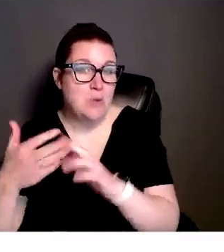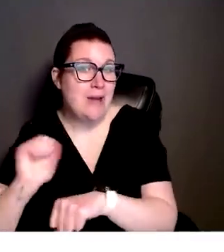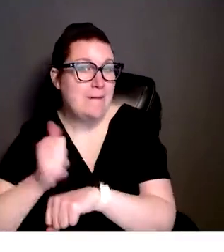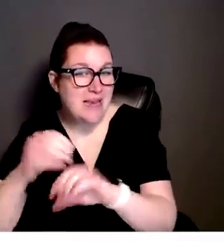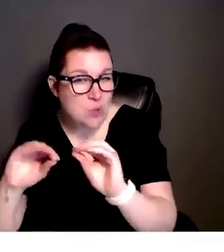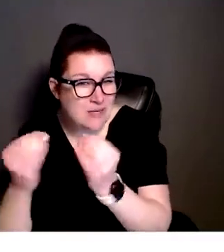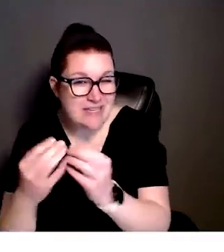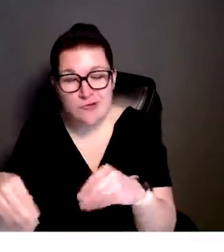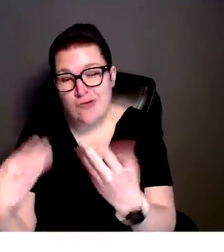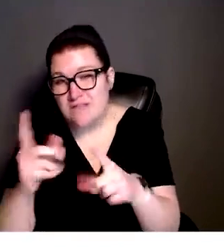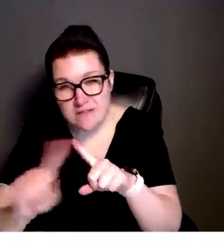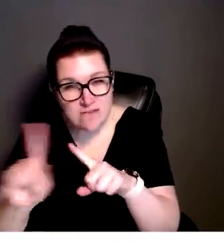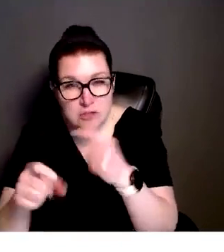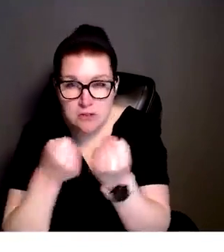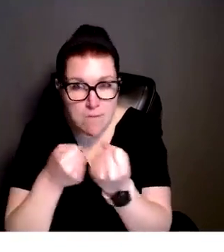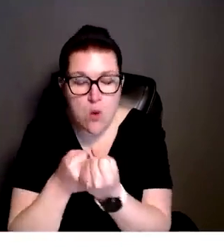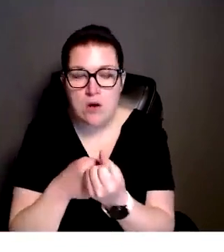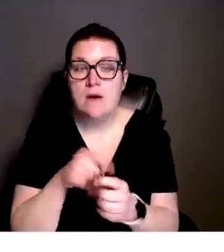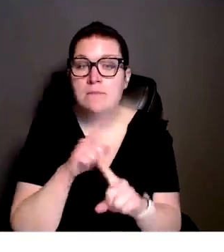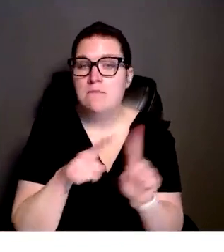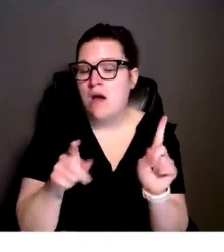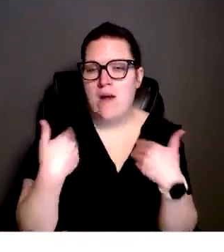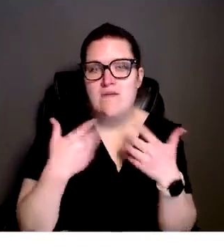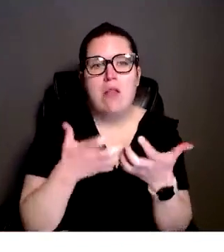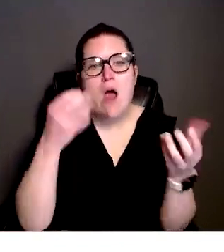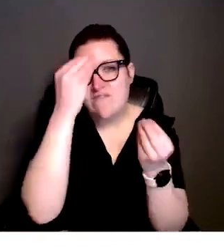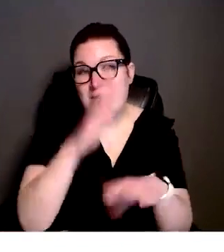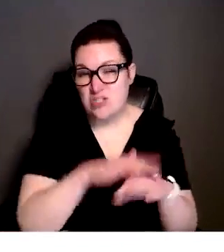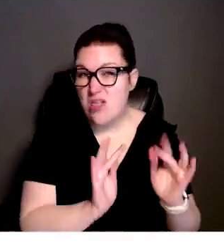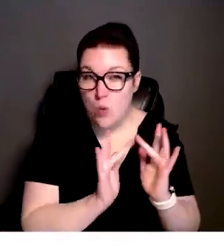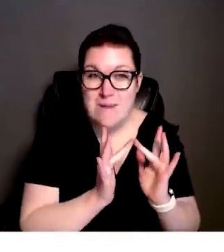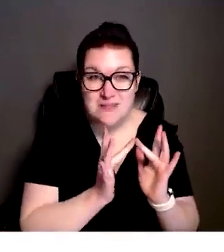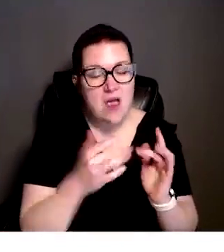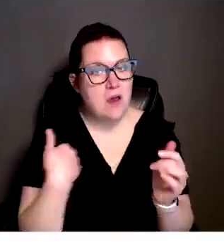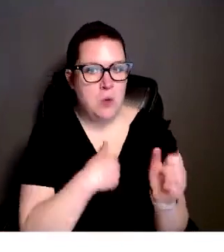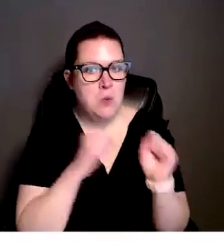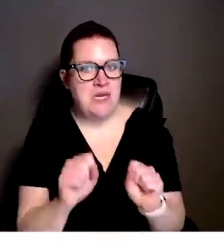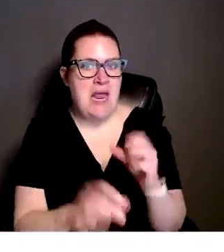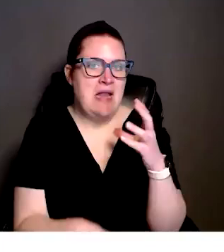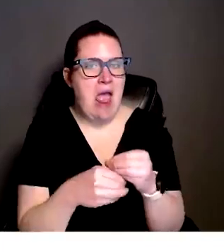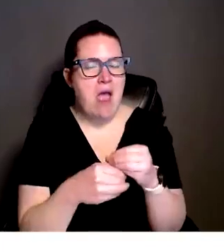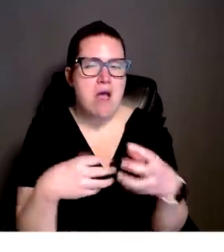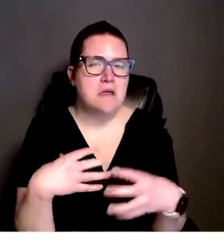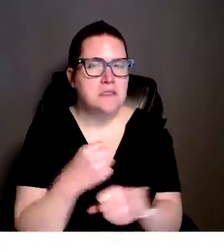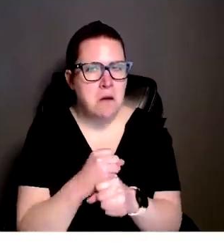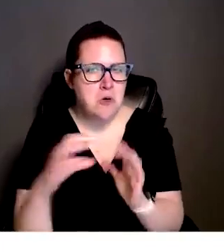But we do have a lot of information on our website. But we'd be happy to sort of add a synthesis of that to help